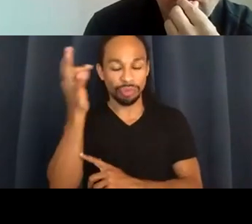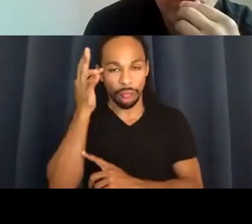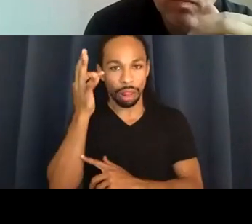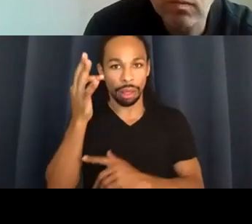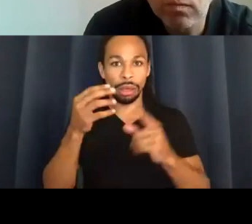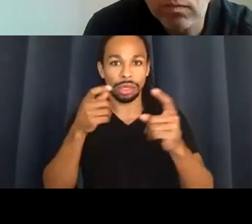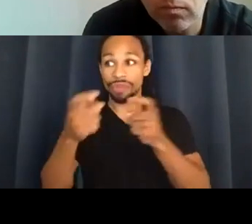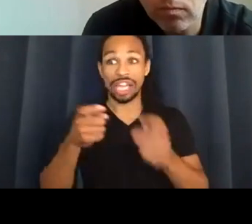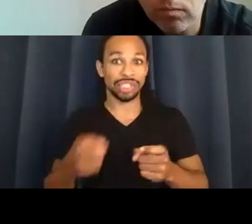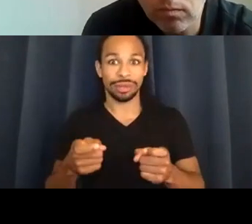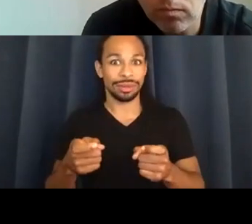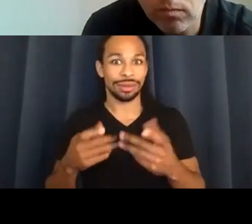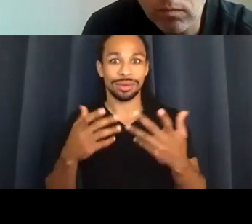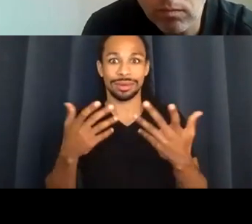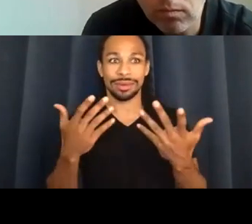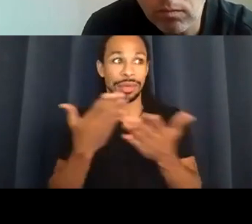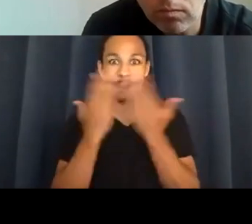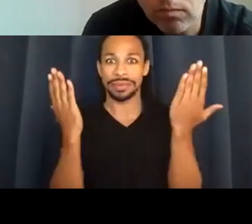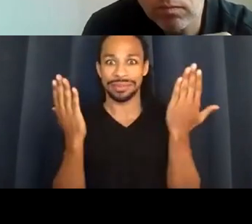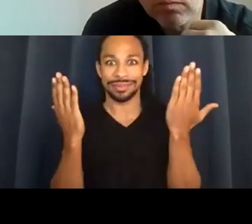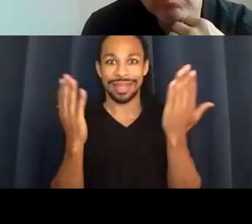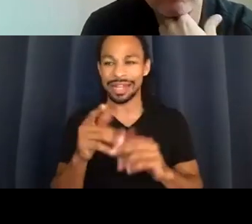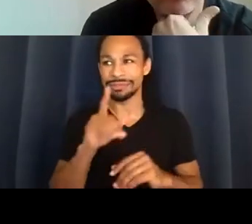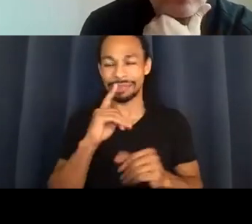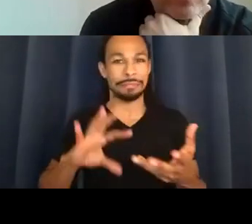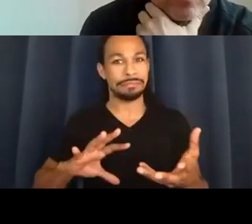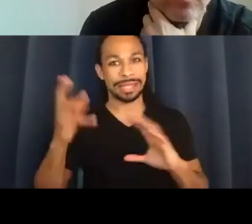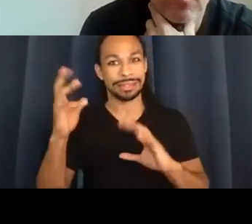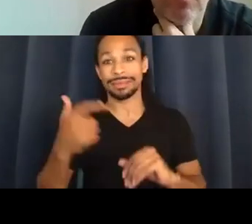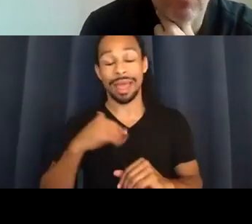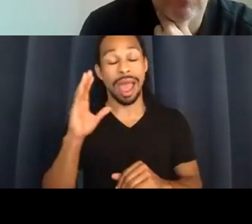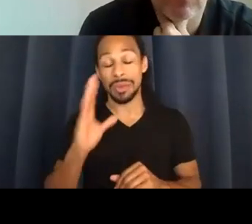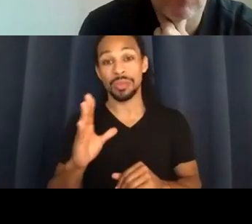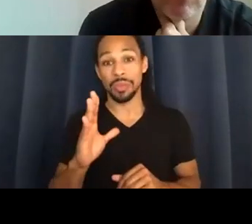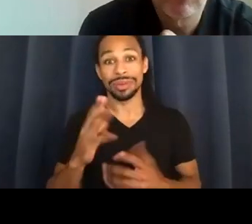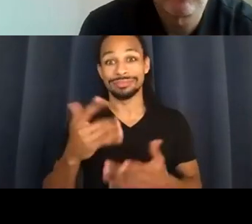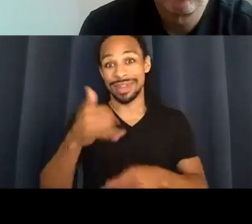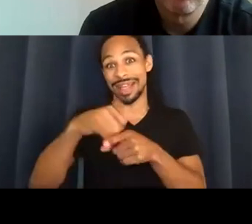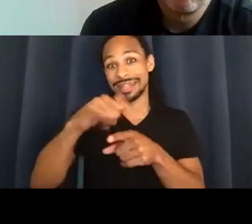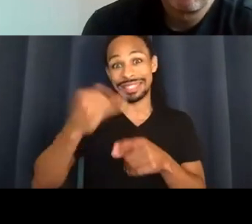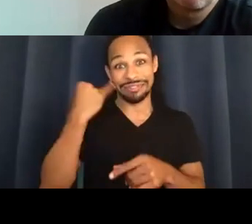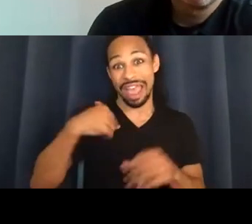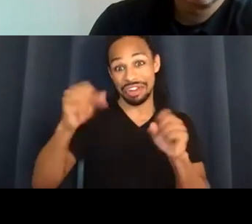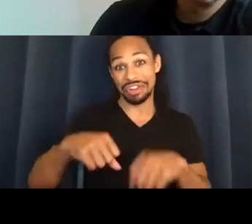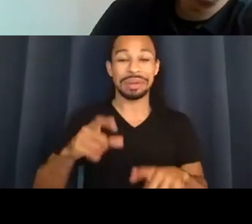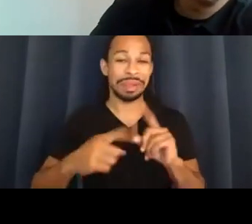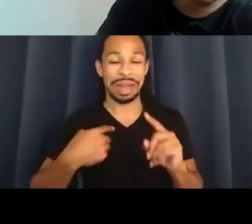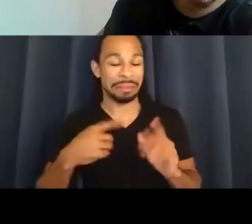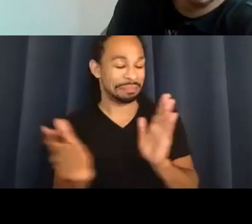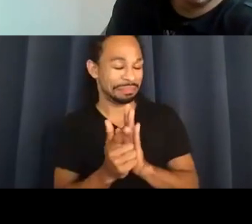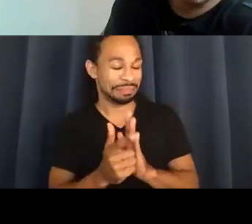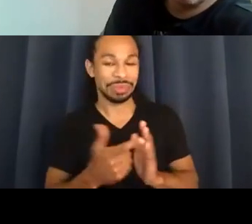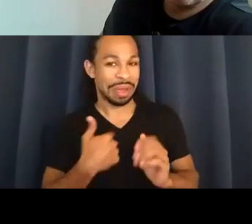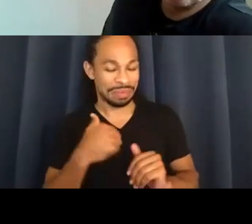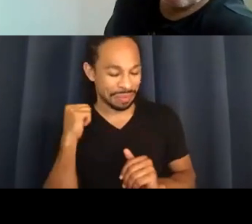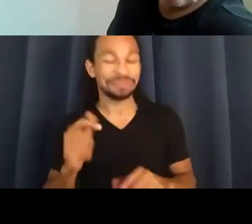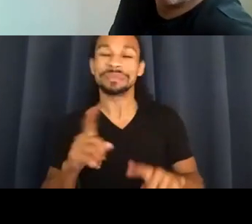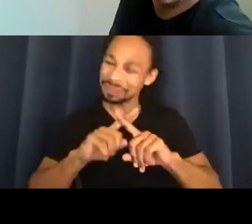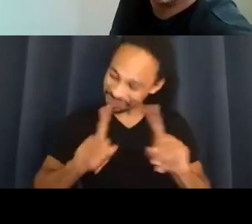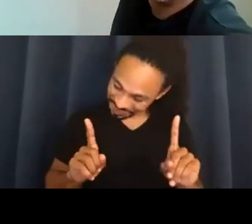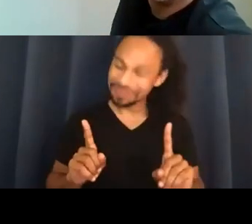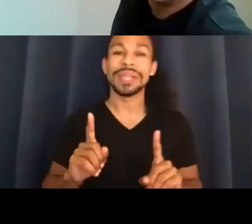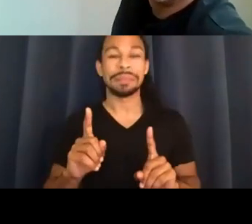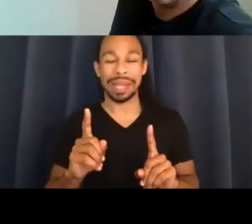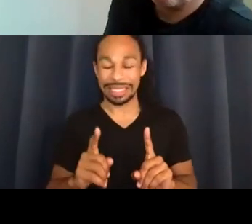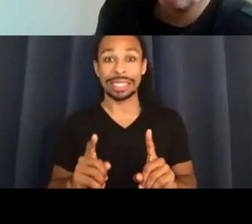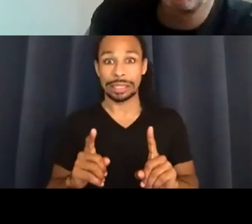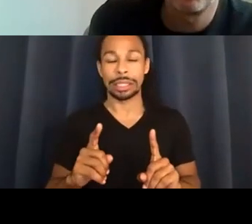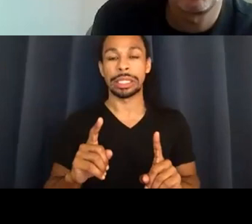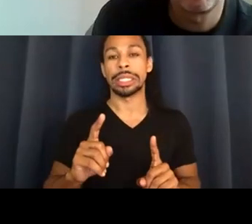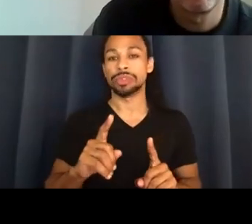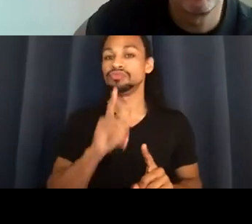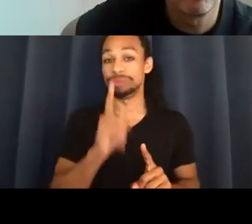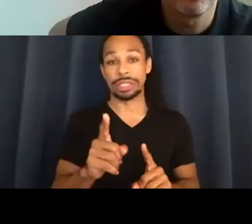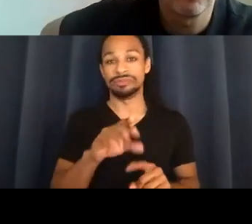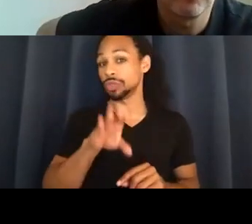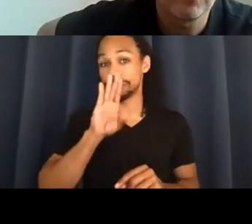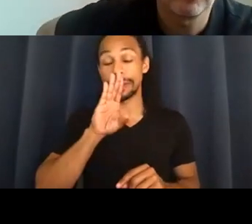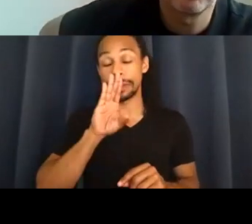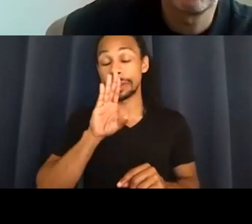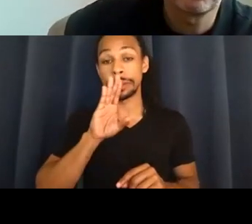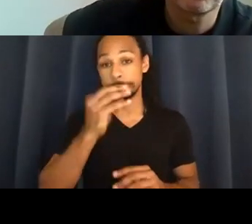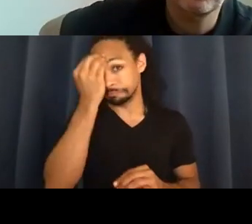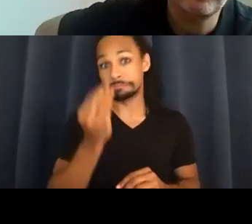and it is a mess. I would swear if I was allowed to, but I won't, it is incredibly frustrating,